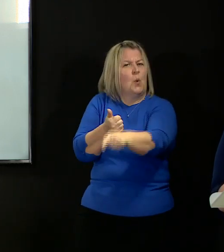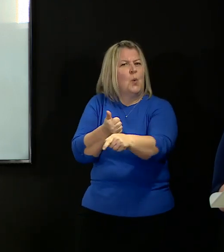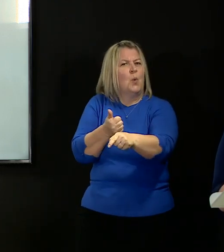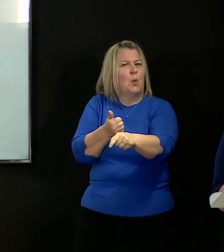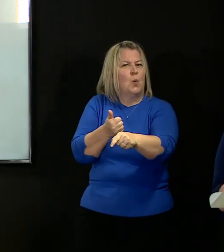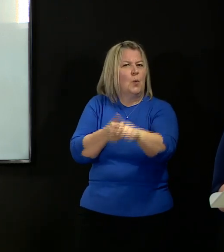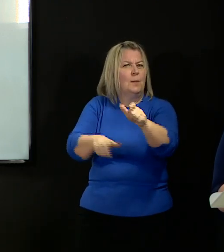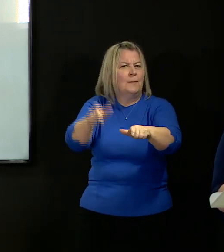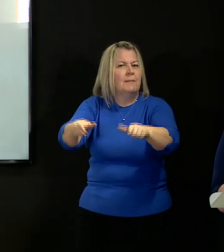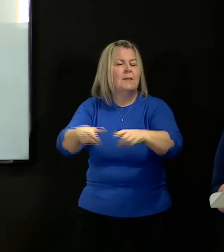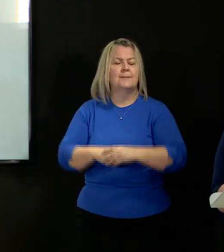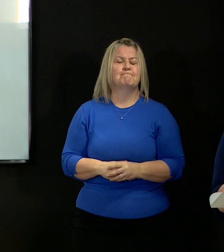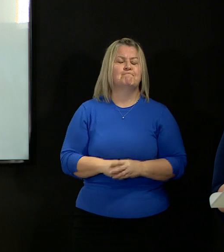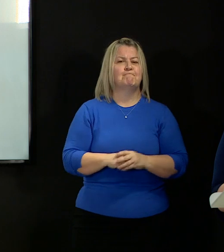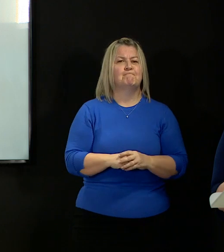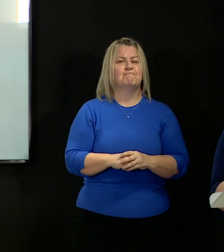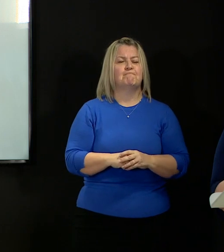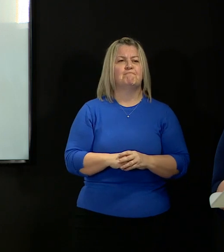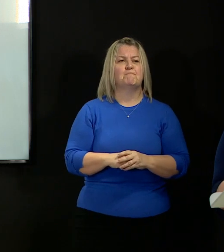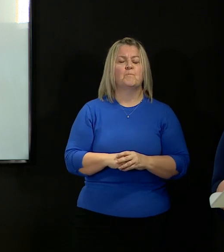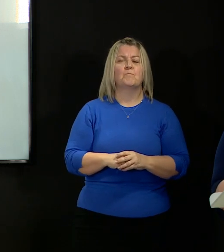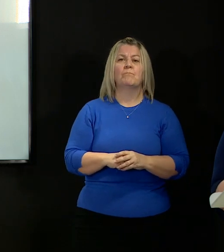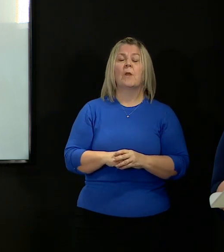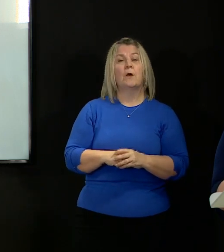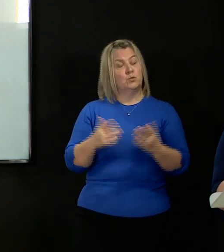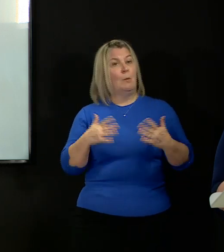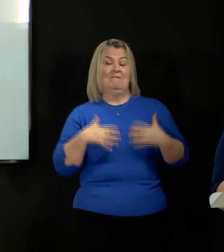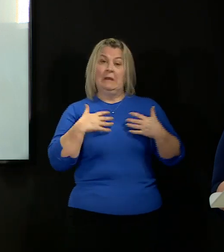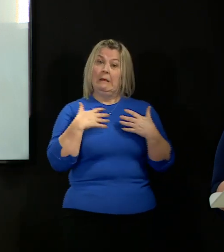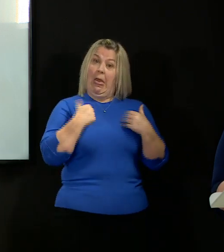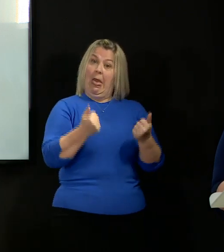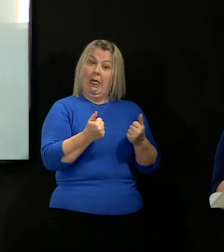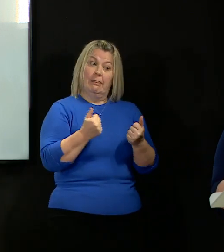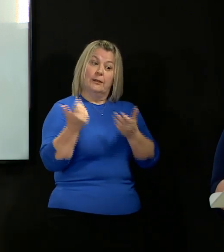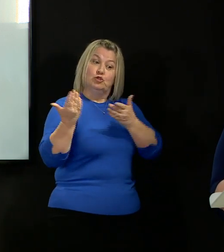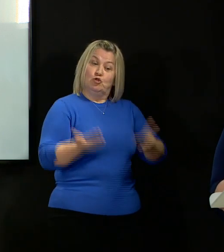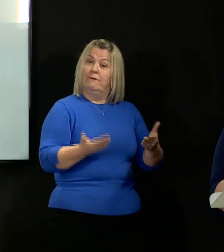possible so our health services the it open for business and I want to see a